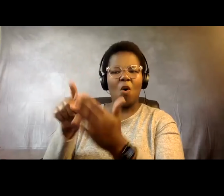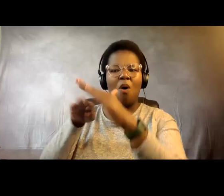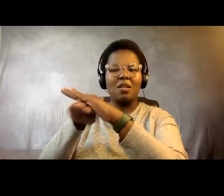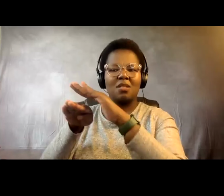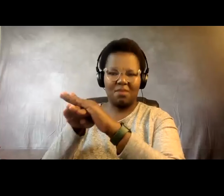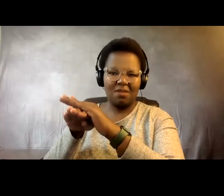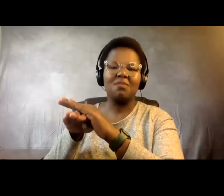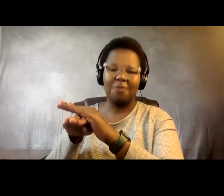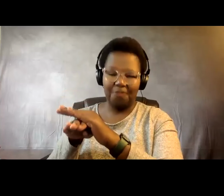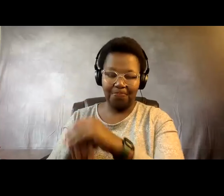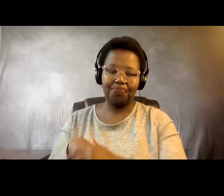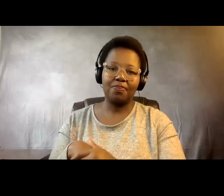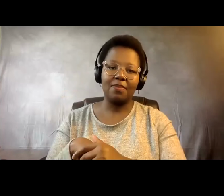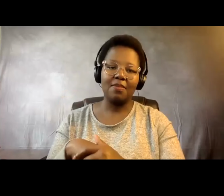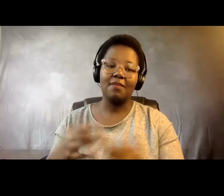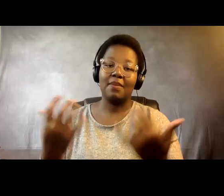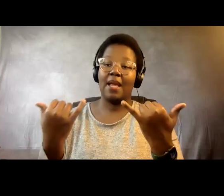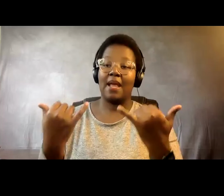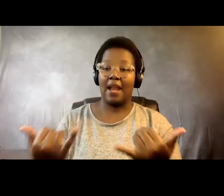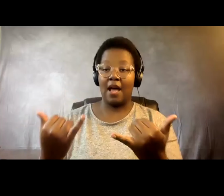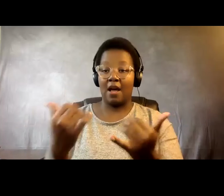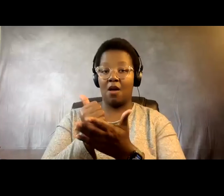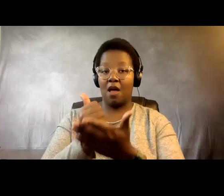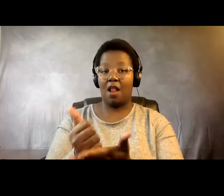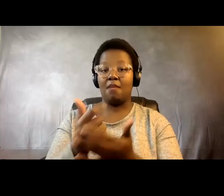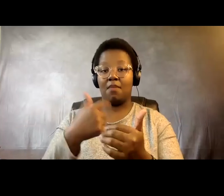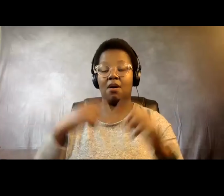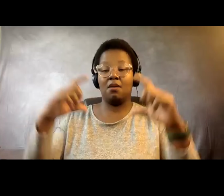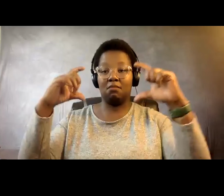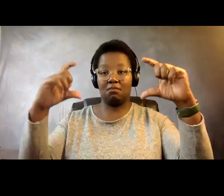To help us process this doc, I split this into four different